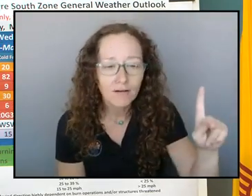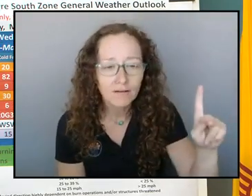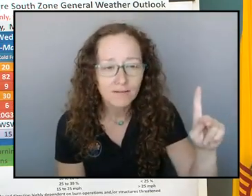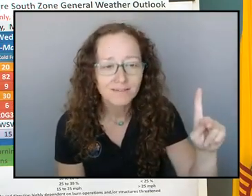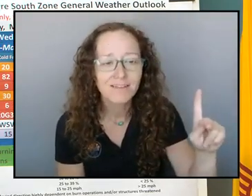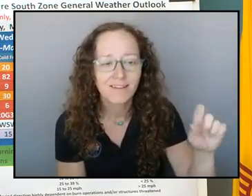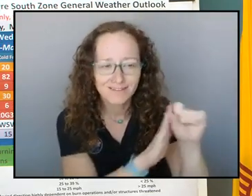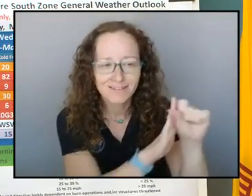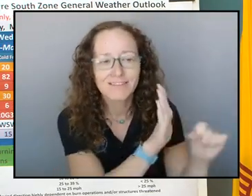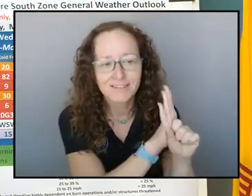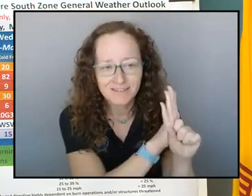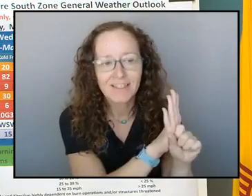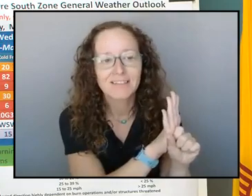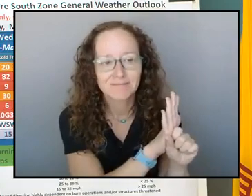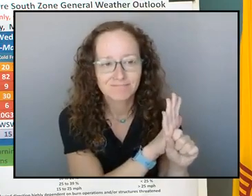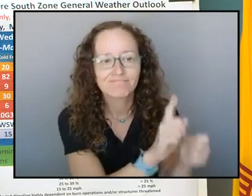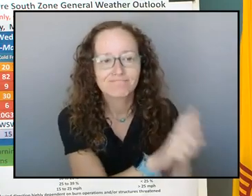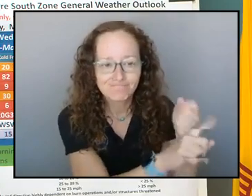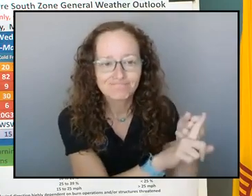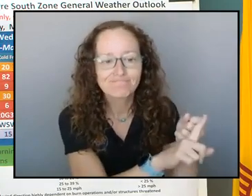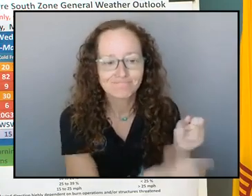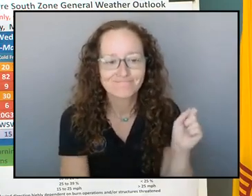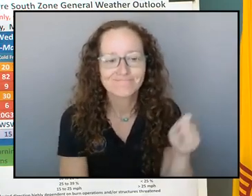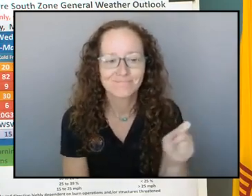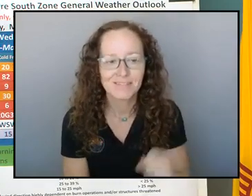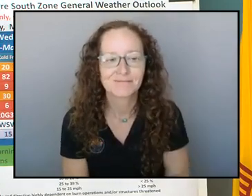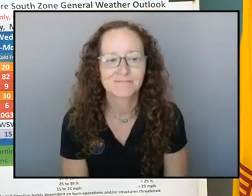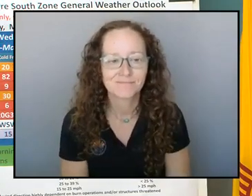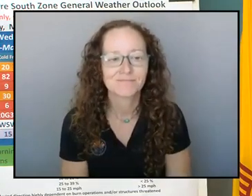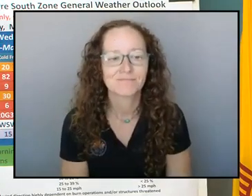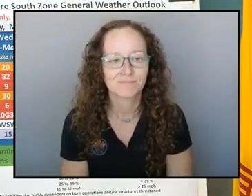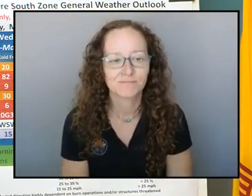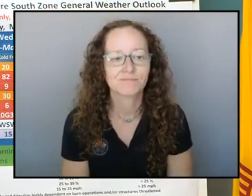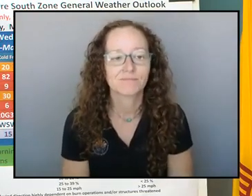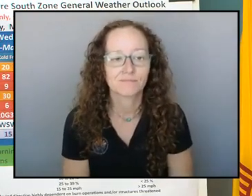frame there. So, getting a lot of action east. You can see